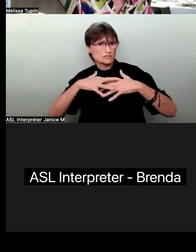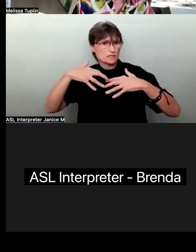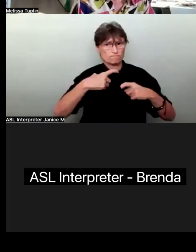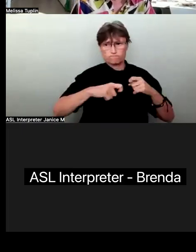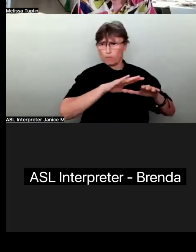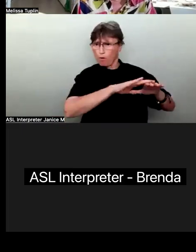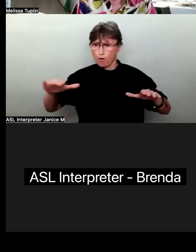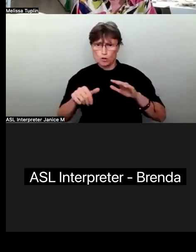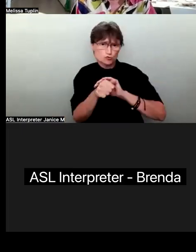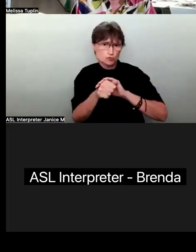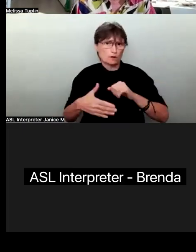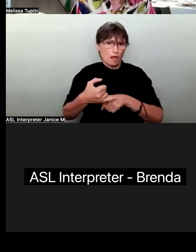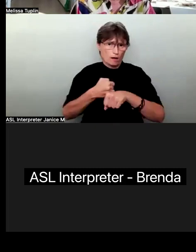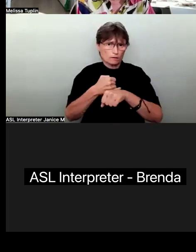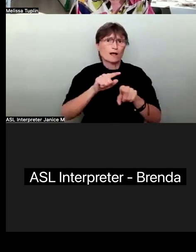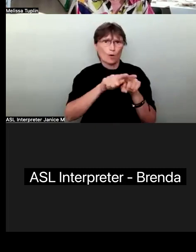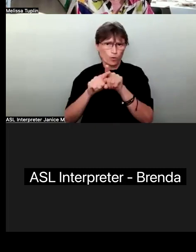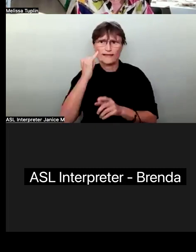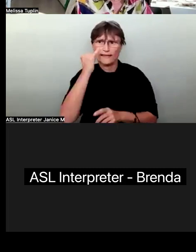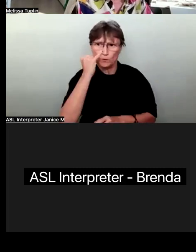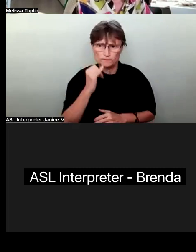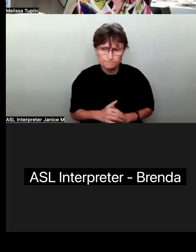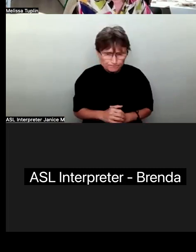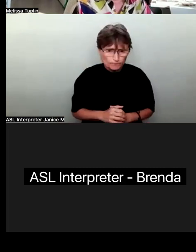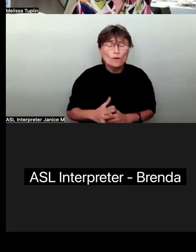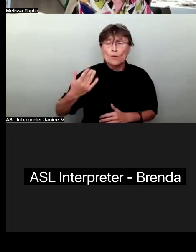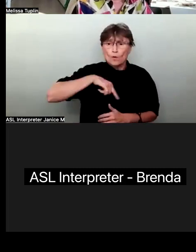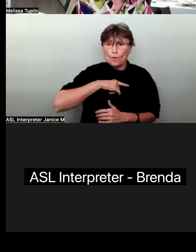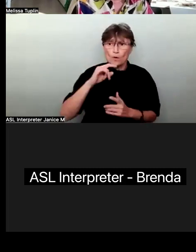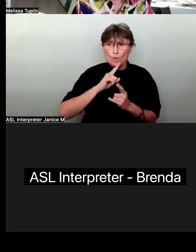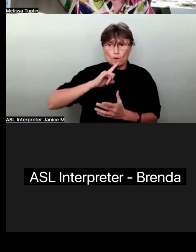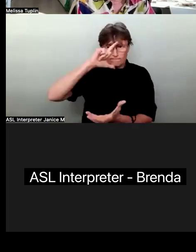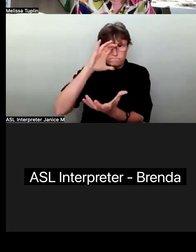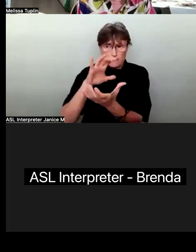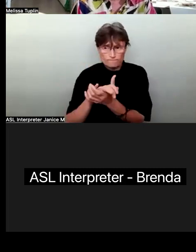And in the context of our funding programs, we really believe in sharing these land